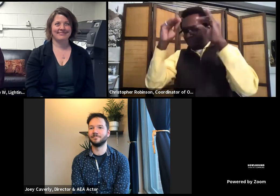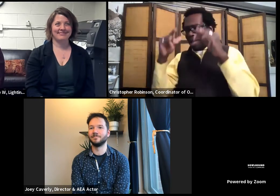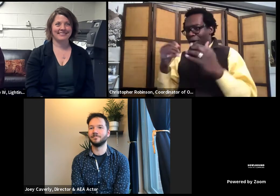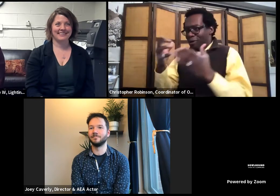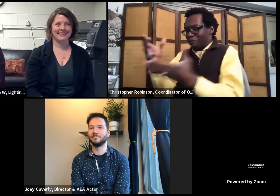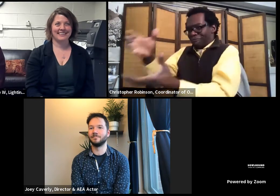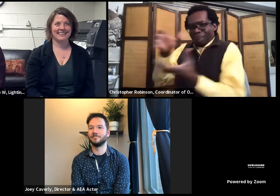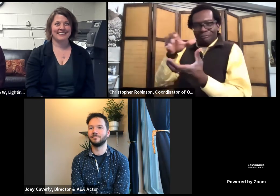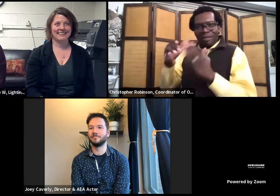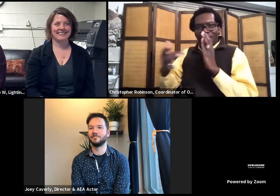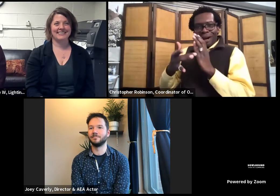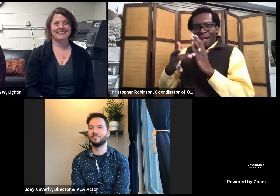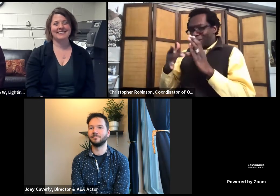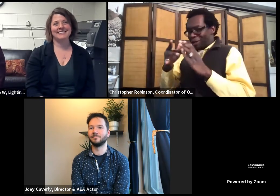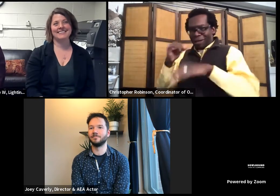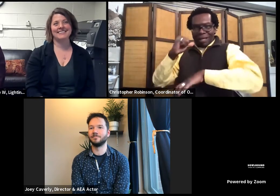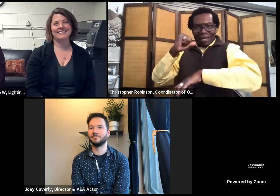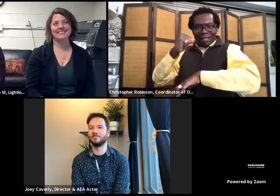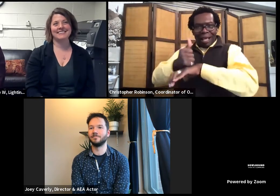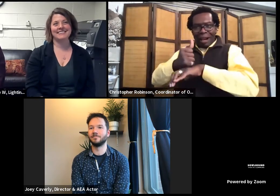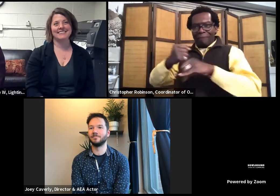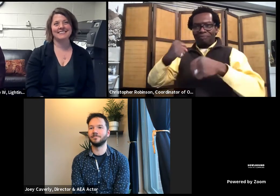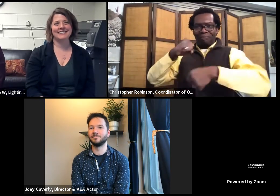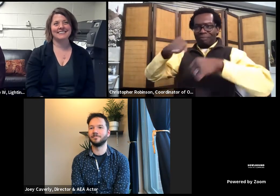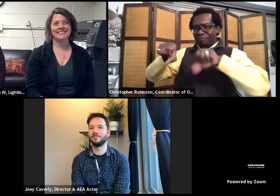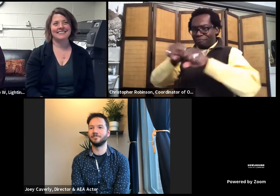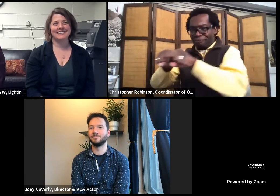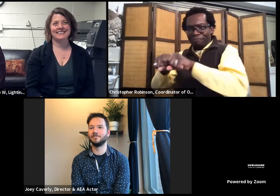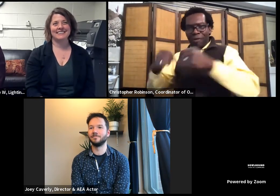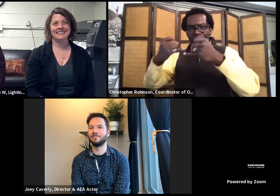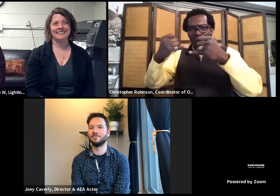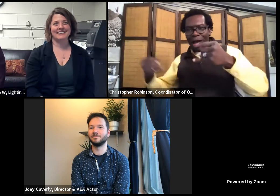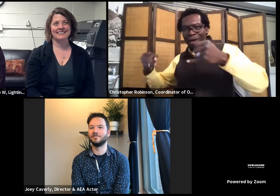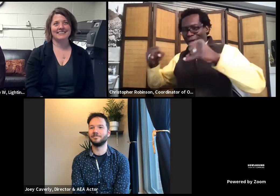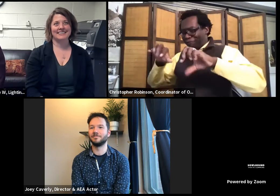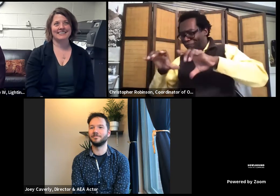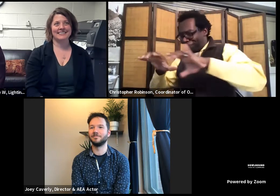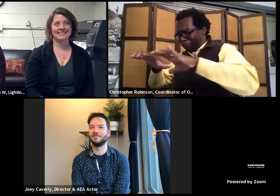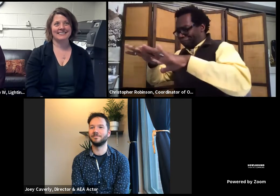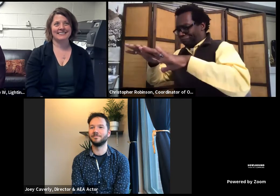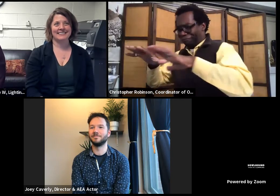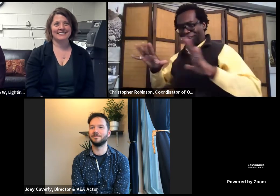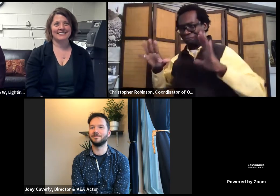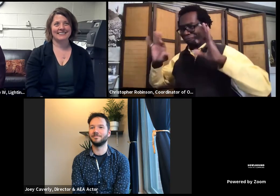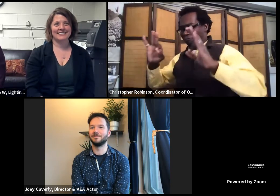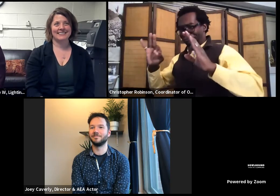We focus on creativity and we get this technology, we set it all up, and we hook everything up, and get the wiring going,